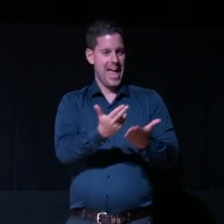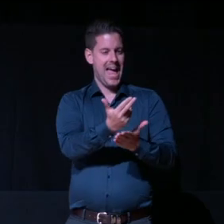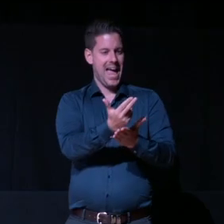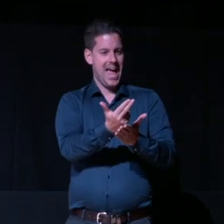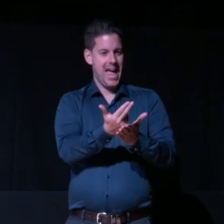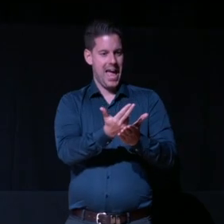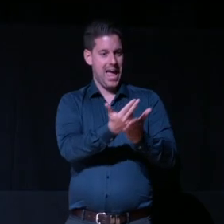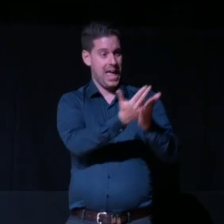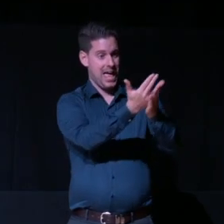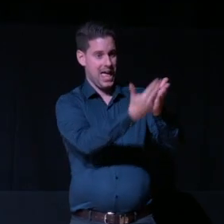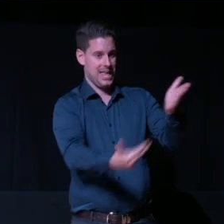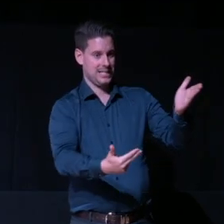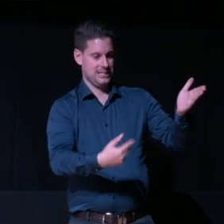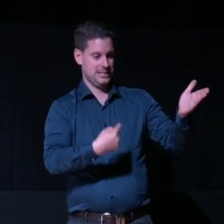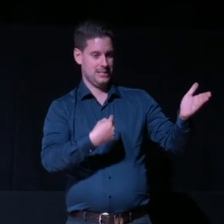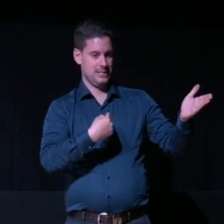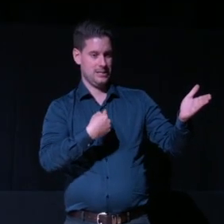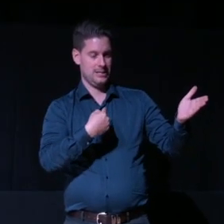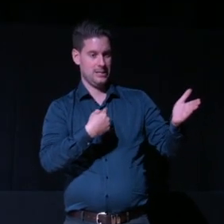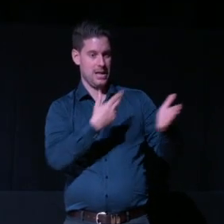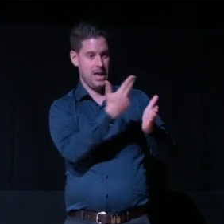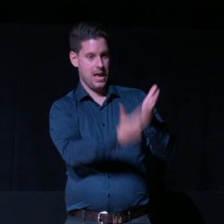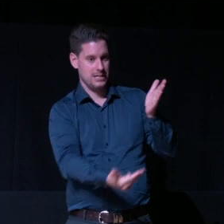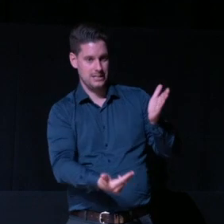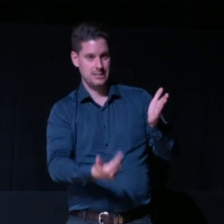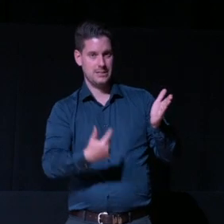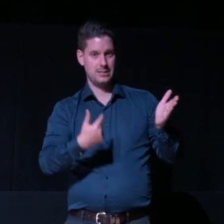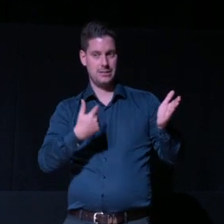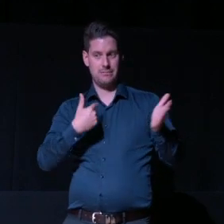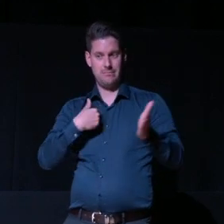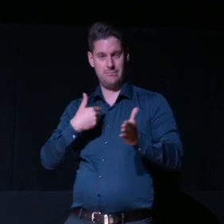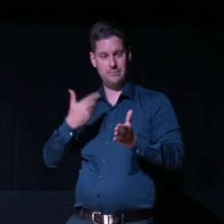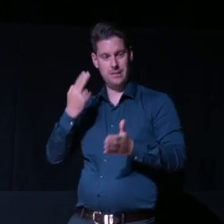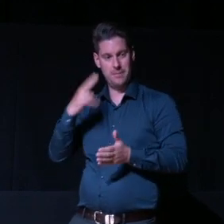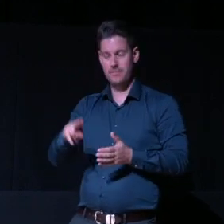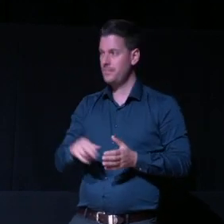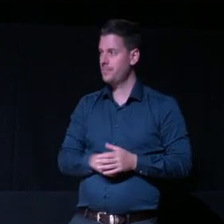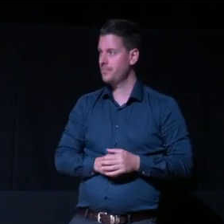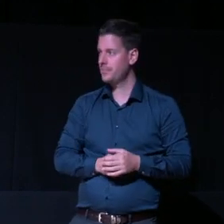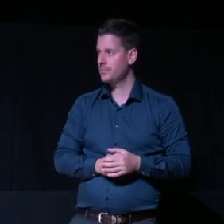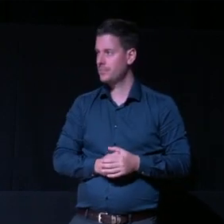The artist we might not like as an individual. But there are.